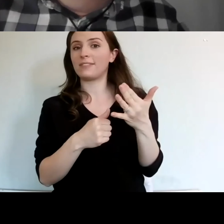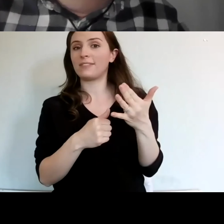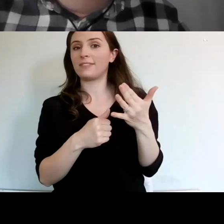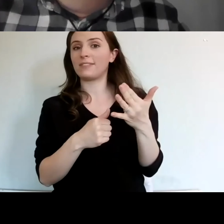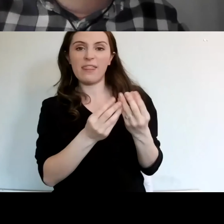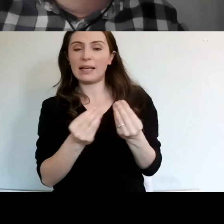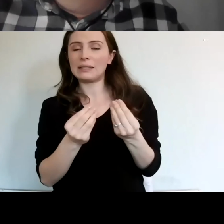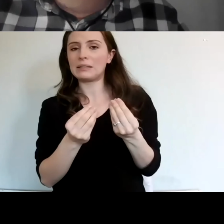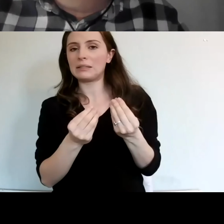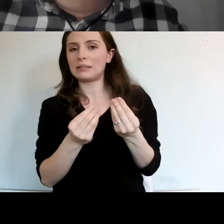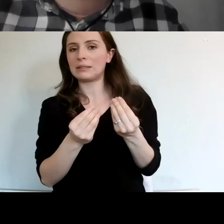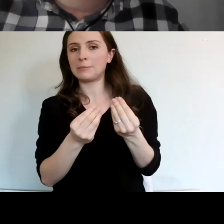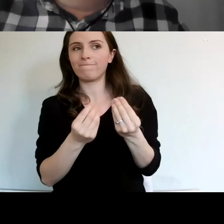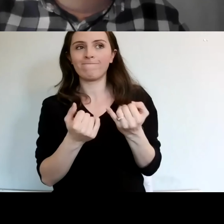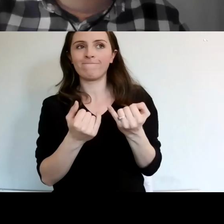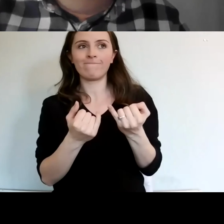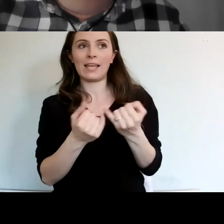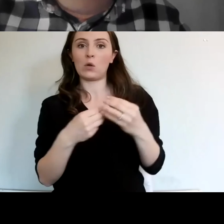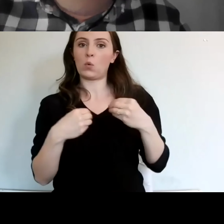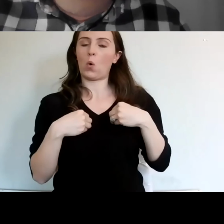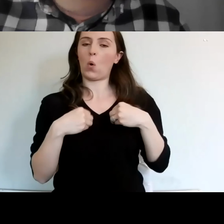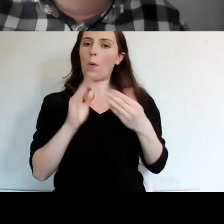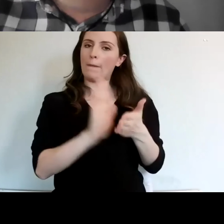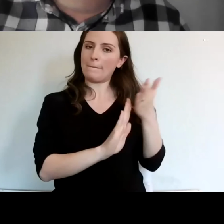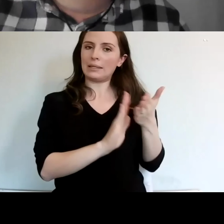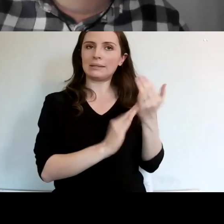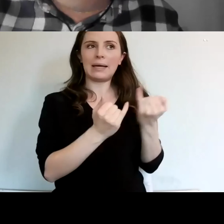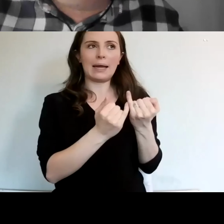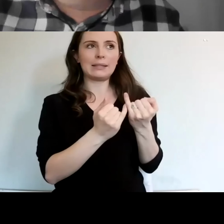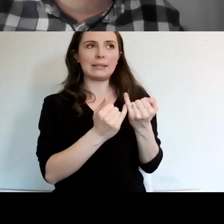in your own venues — payment terminals and information kiosks.